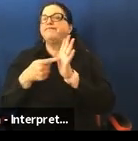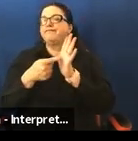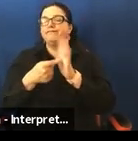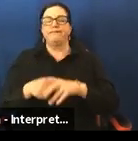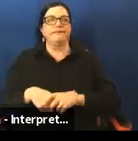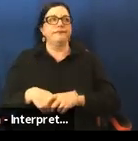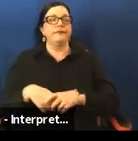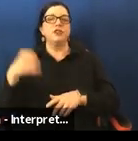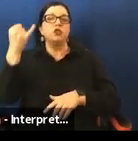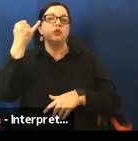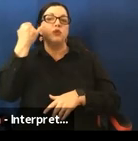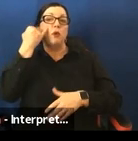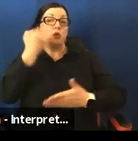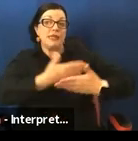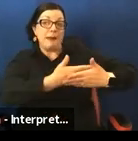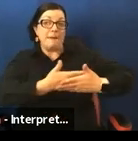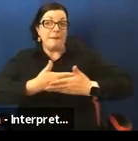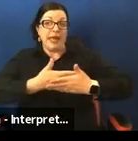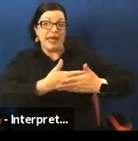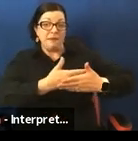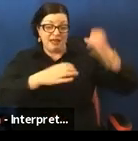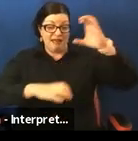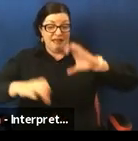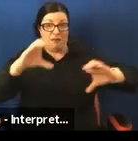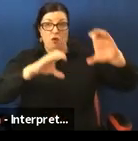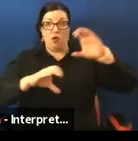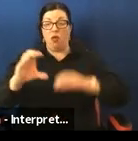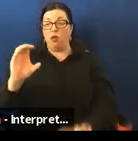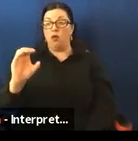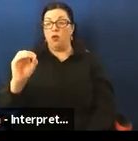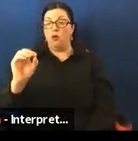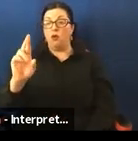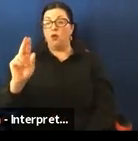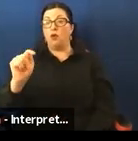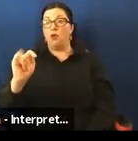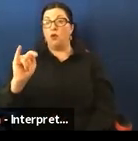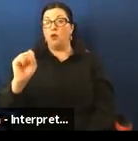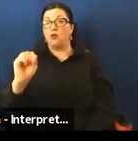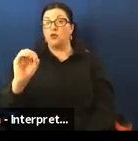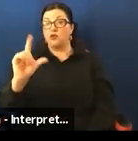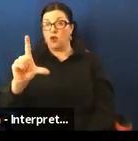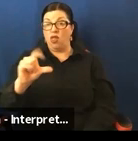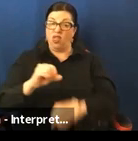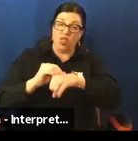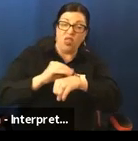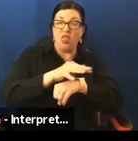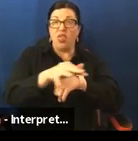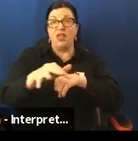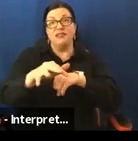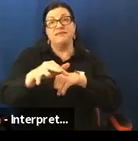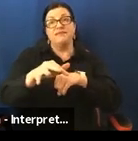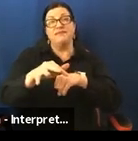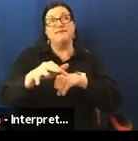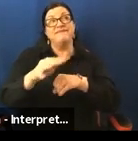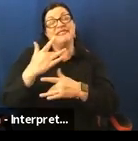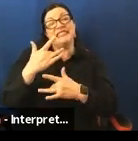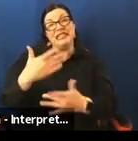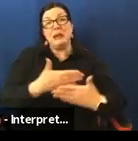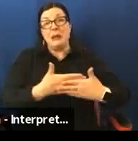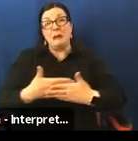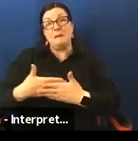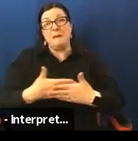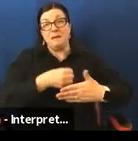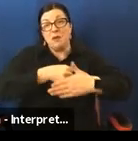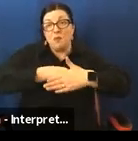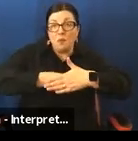Jason Williams: That is not healthy for the baby and it literally sets that trajectory. When a baby's born to go in a different direction. And then one of my favorite